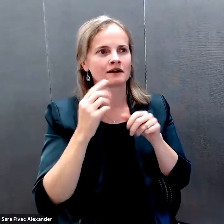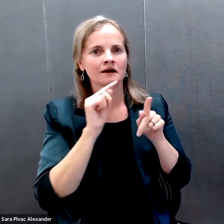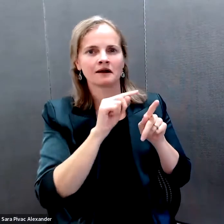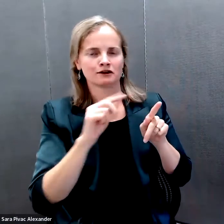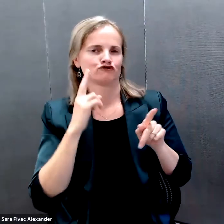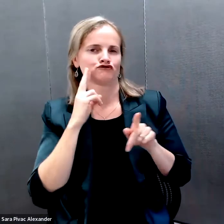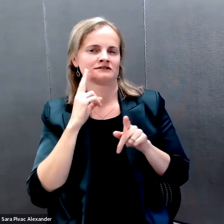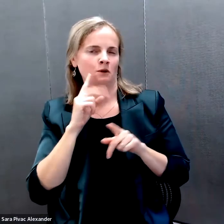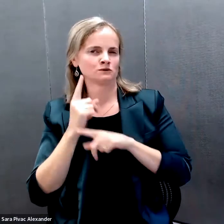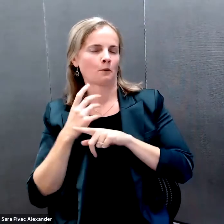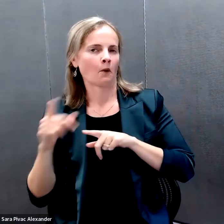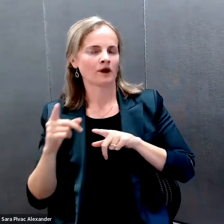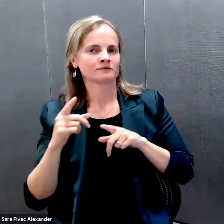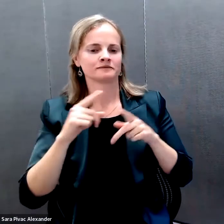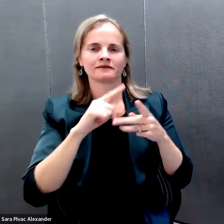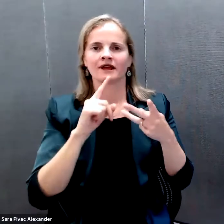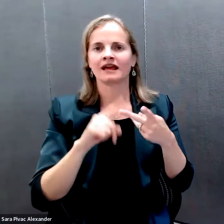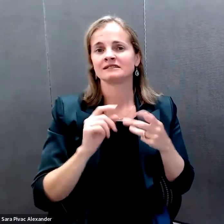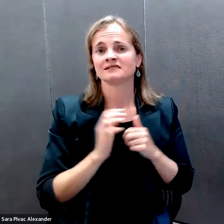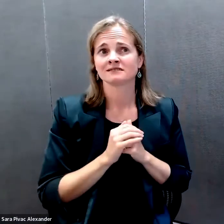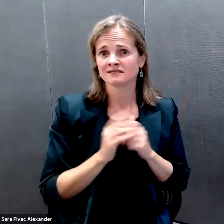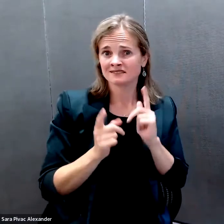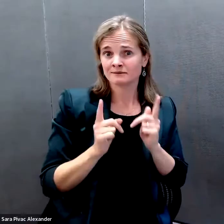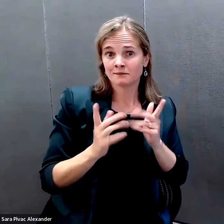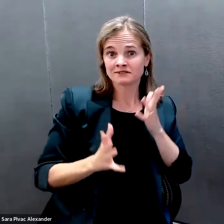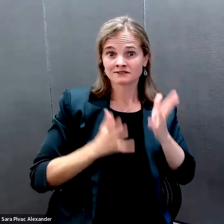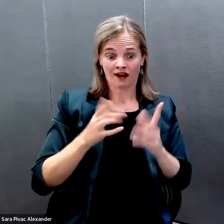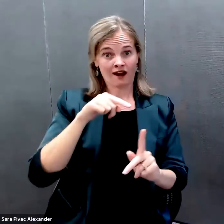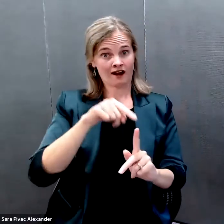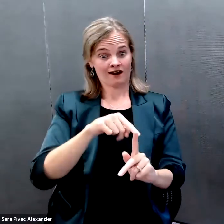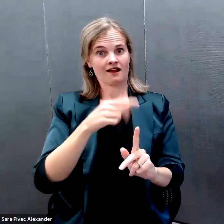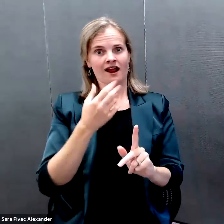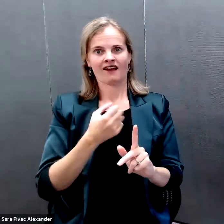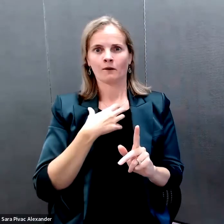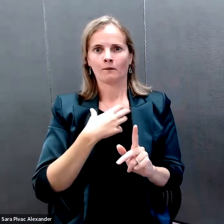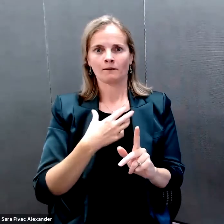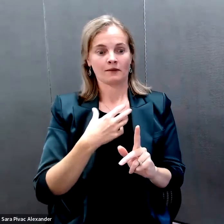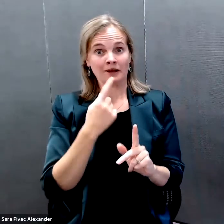also the face in sign language is important for grammar and sign language as Rachel we'll talk about on Friday